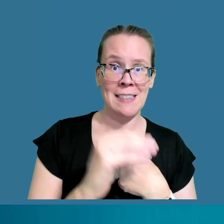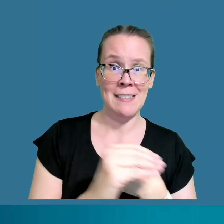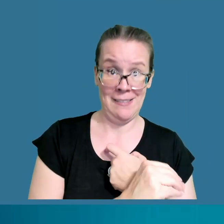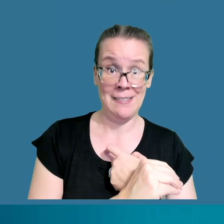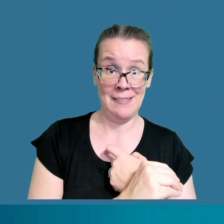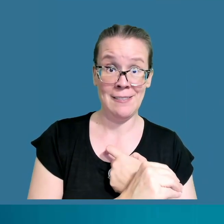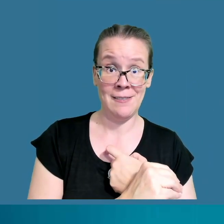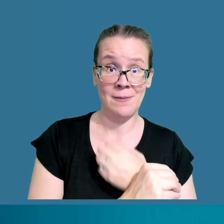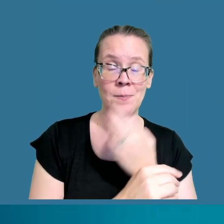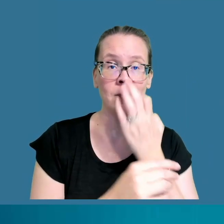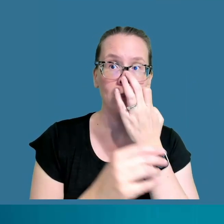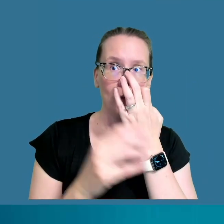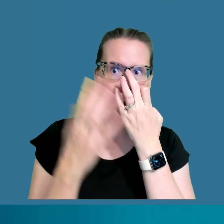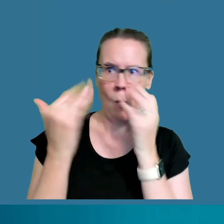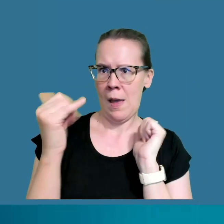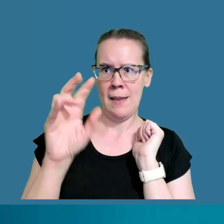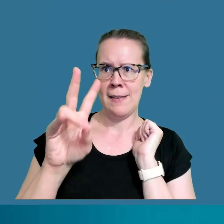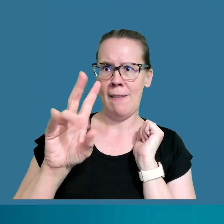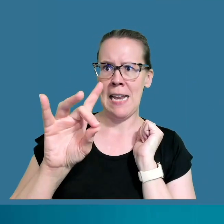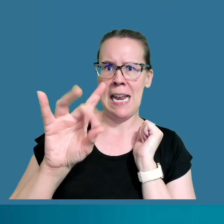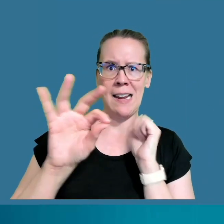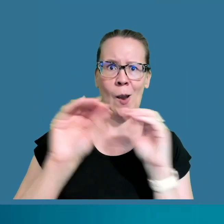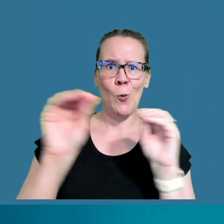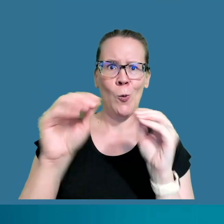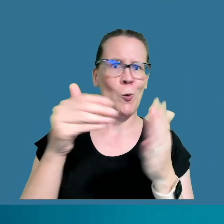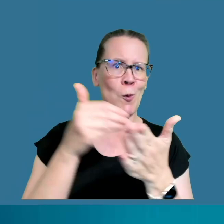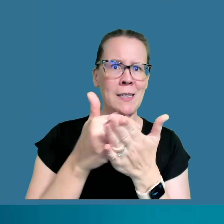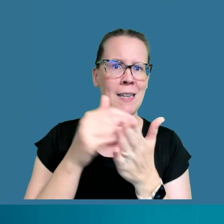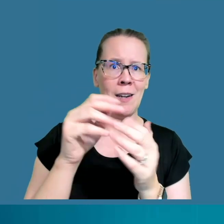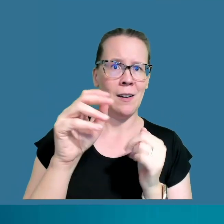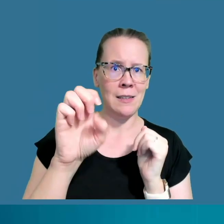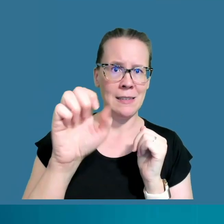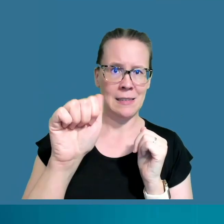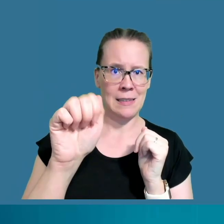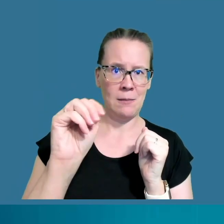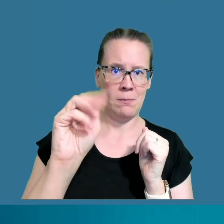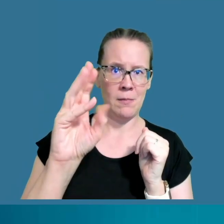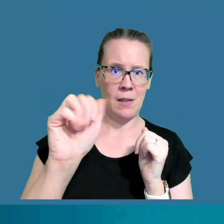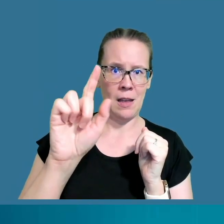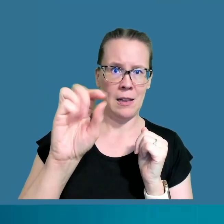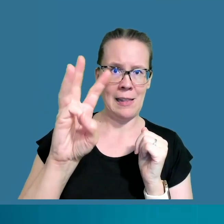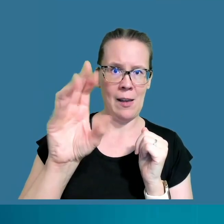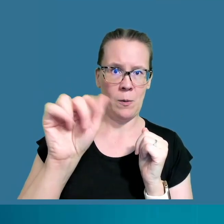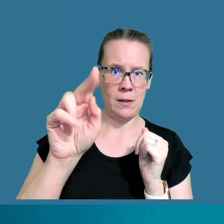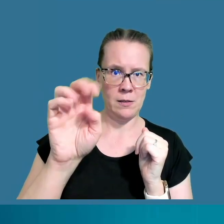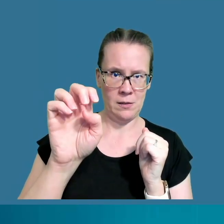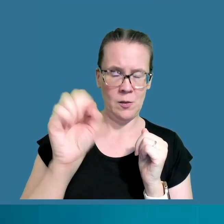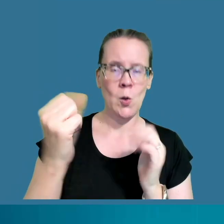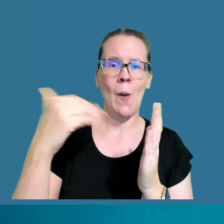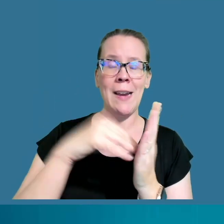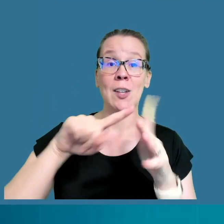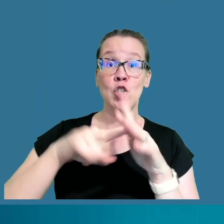13, 12, 10, and then you jump to 6. Um, pieces 8 and 9 are not anywhere